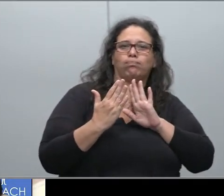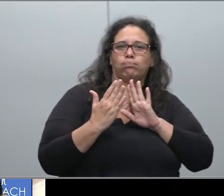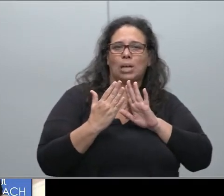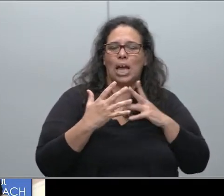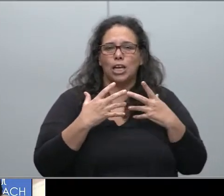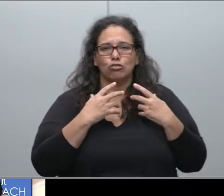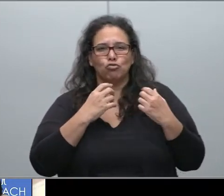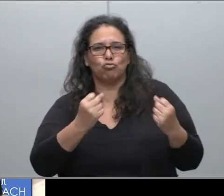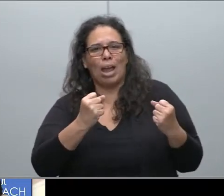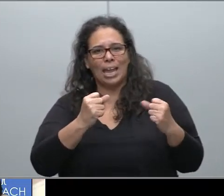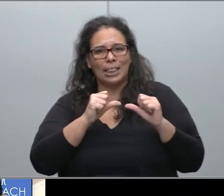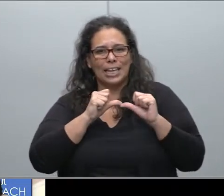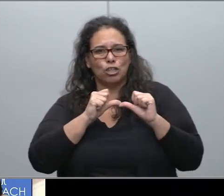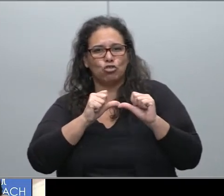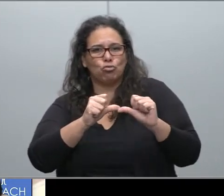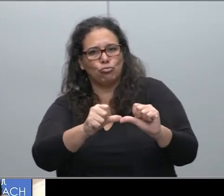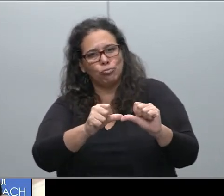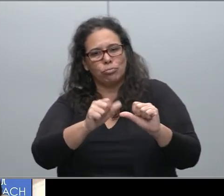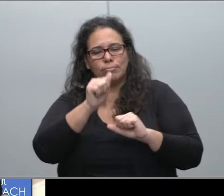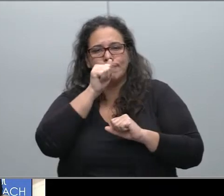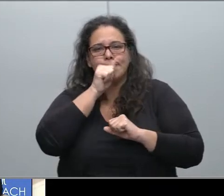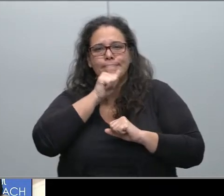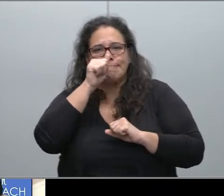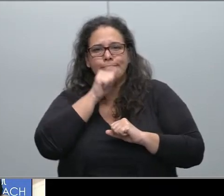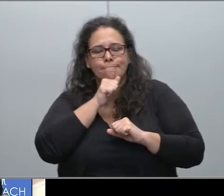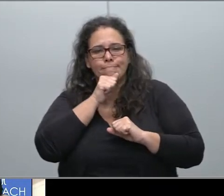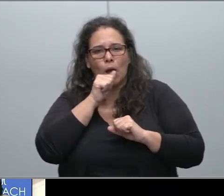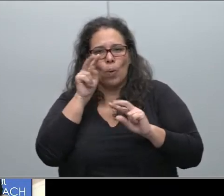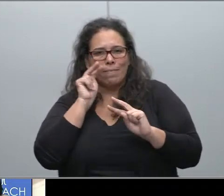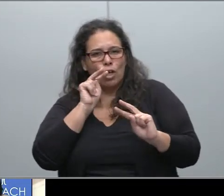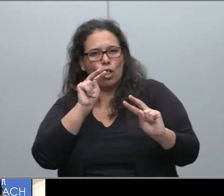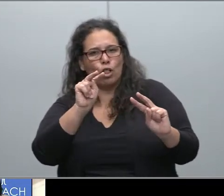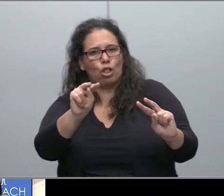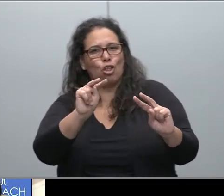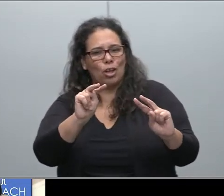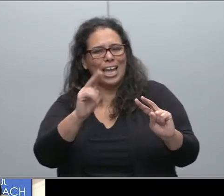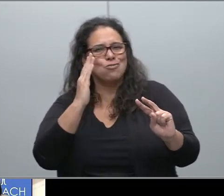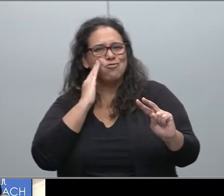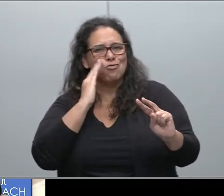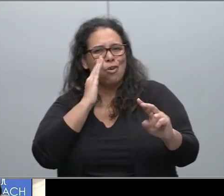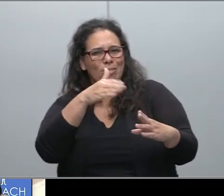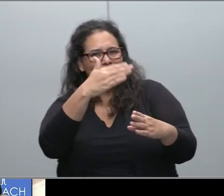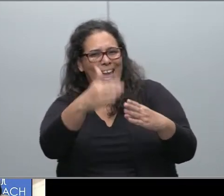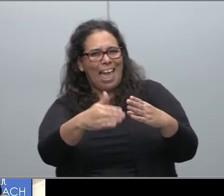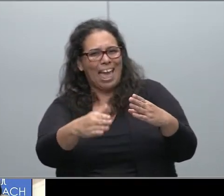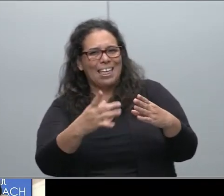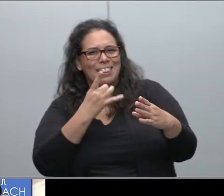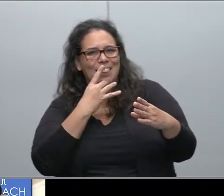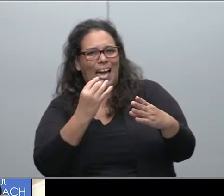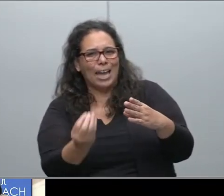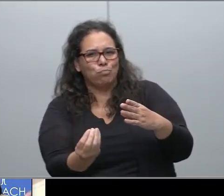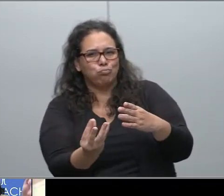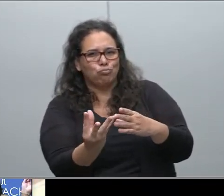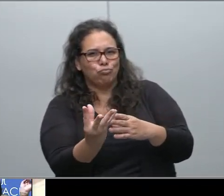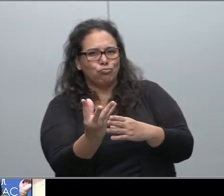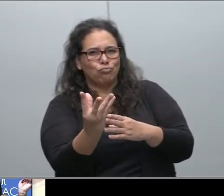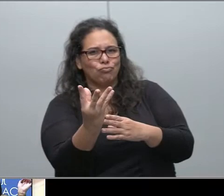I tell my son, say, "Somanir, this is coronavirus. You cannot go to the beach. You cannot go to library.